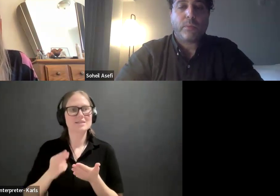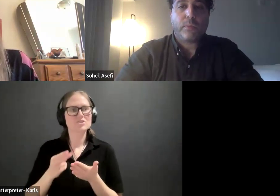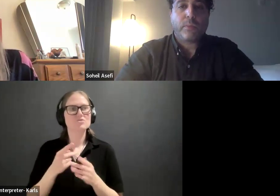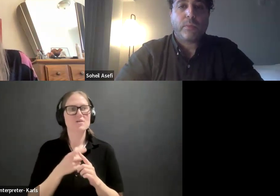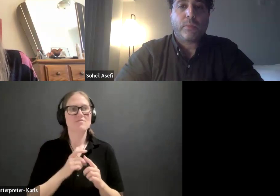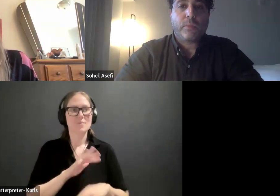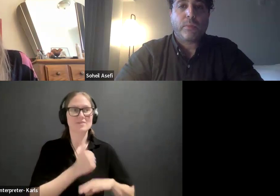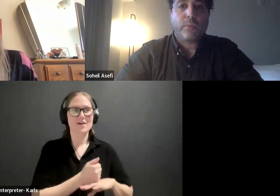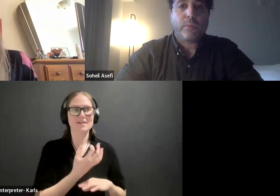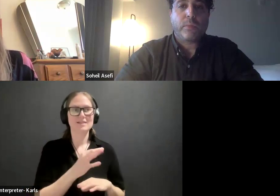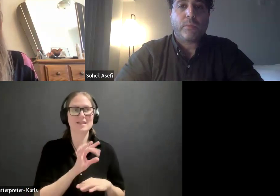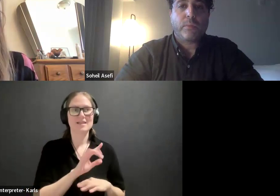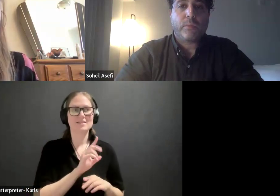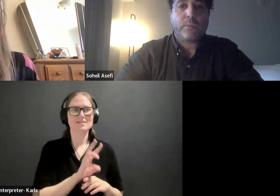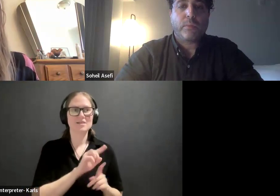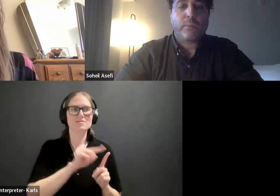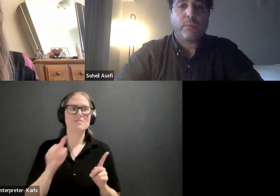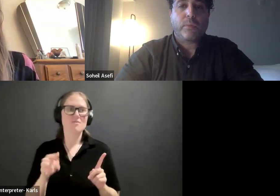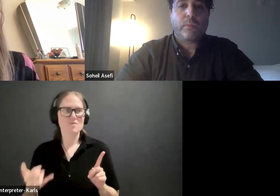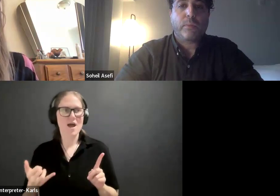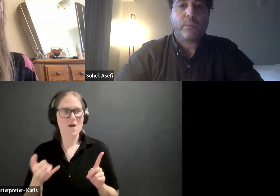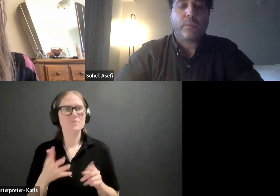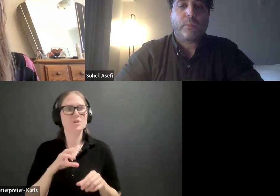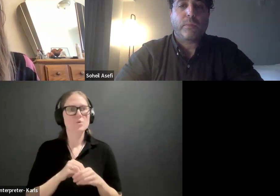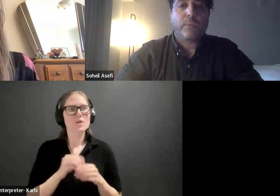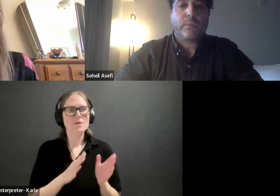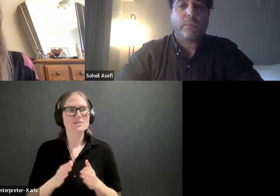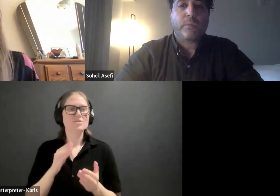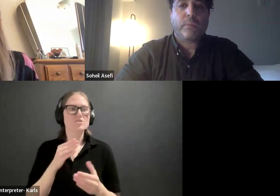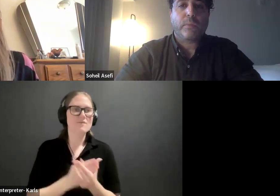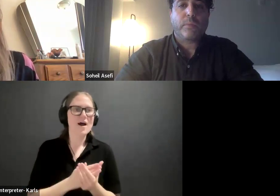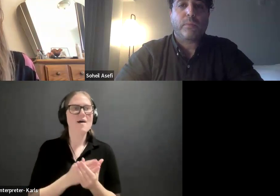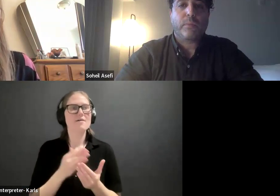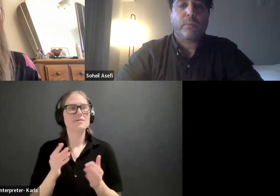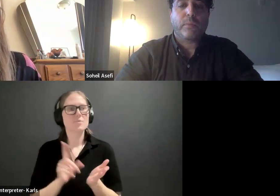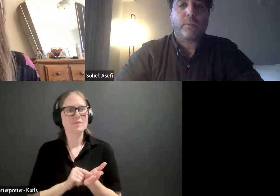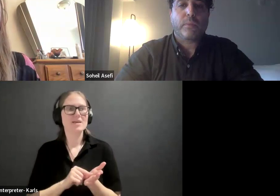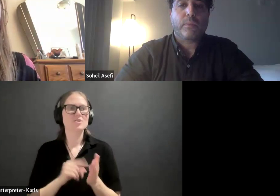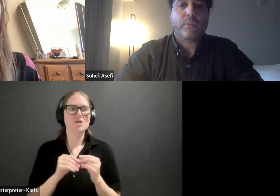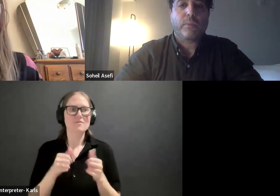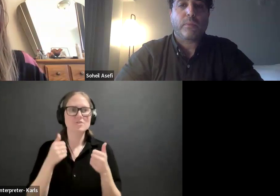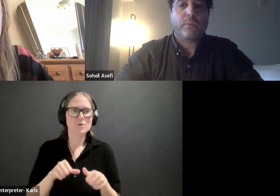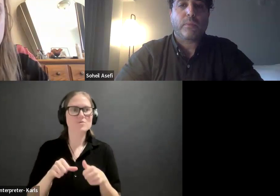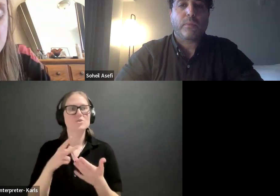Including organizational files, publications, conference posters and programs, and other ephemera.